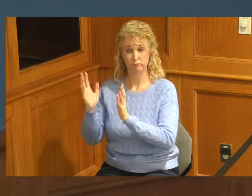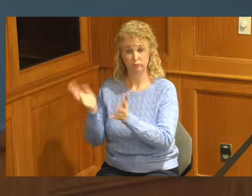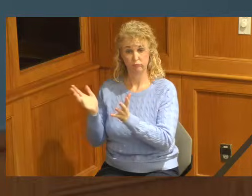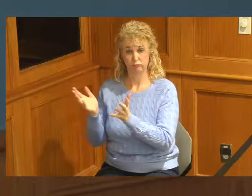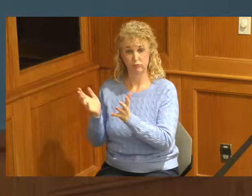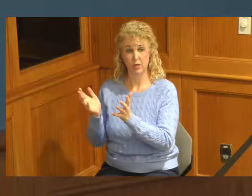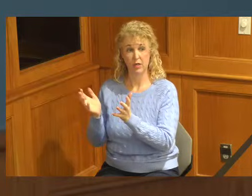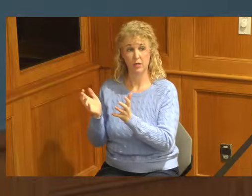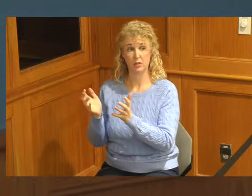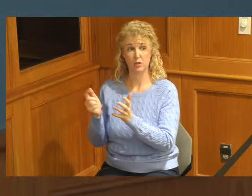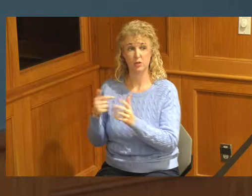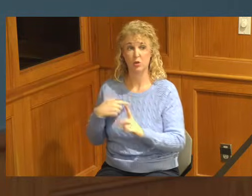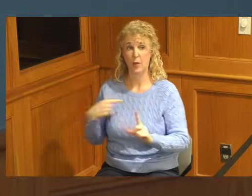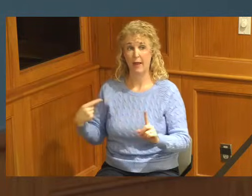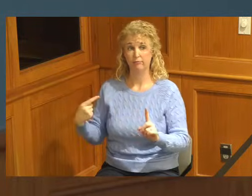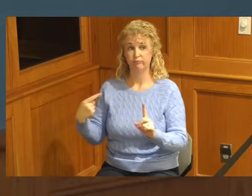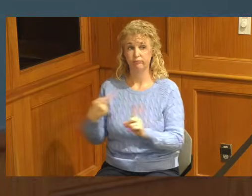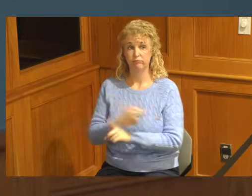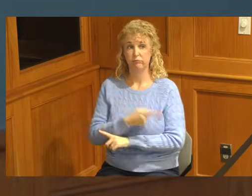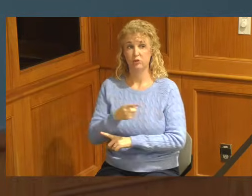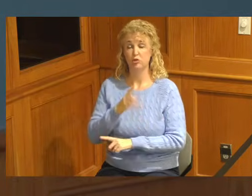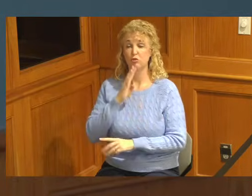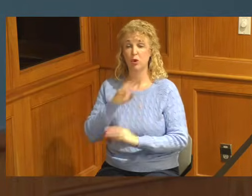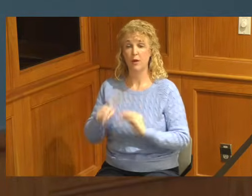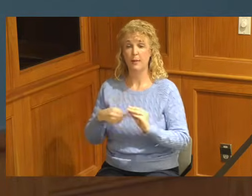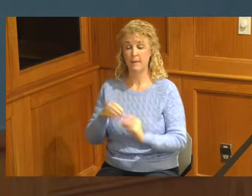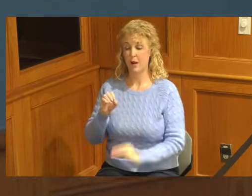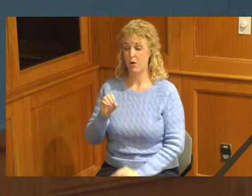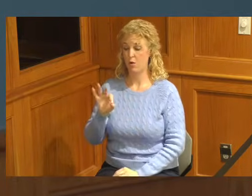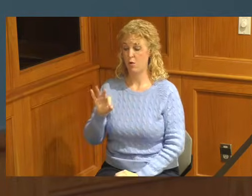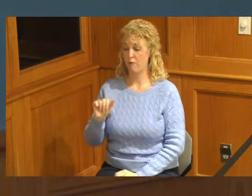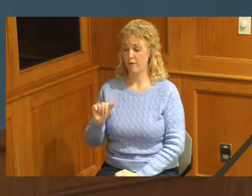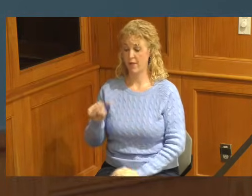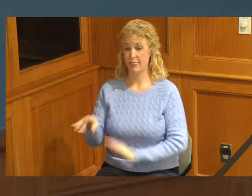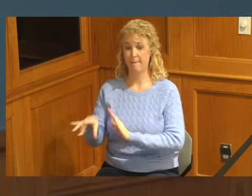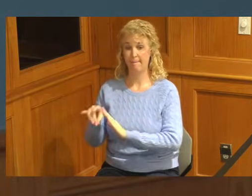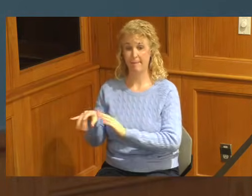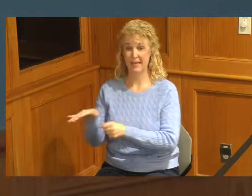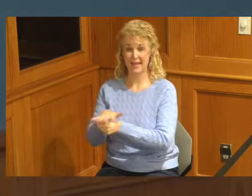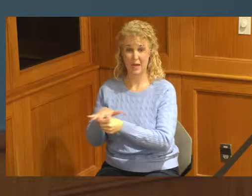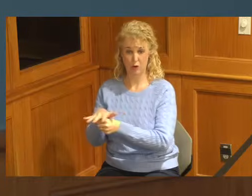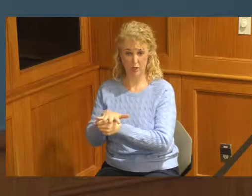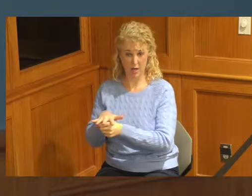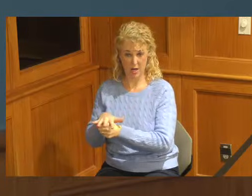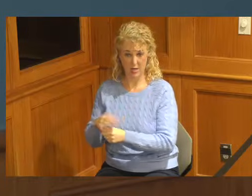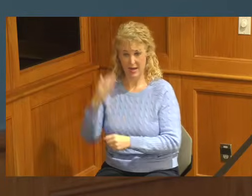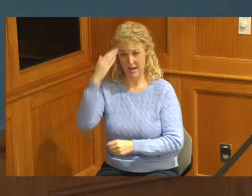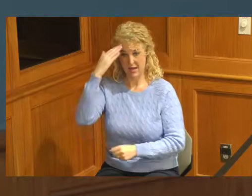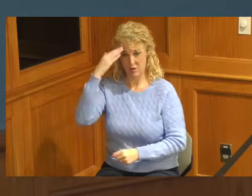going to digress when you talked about OFA and how they picked the areas and I know Lincoln Heights